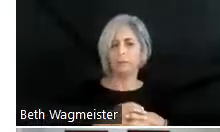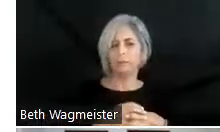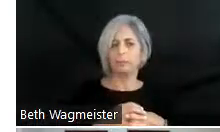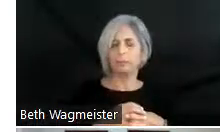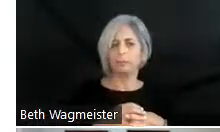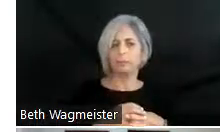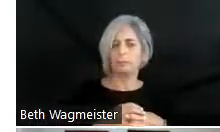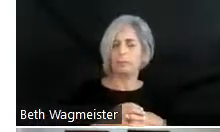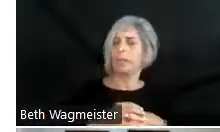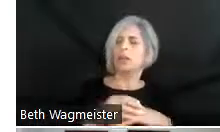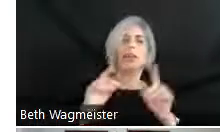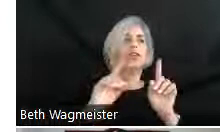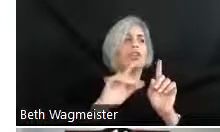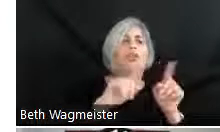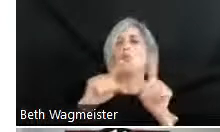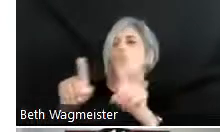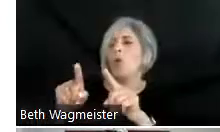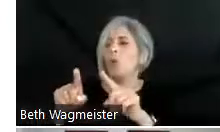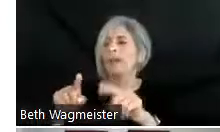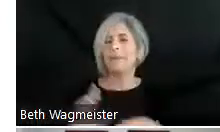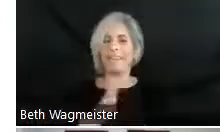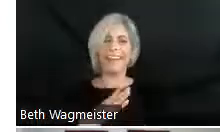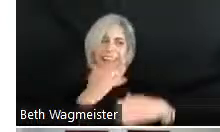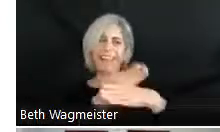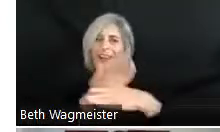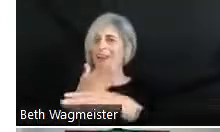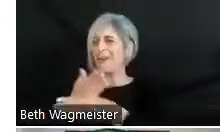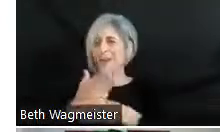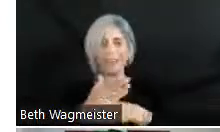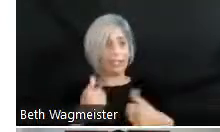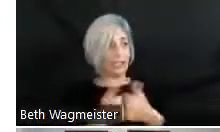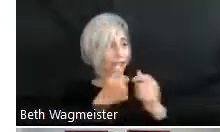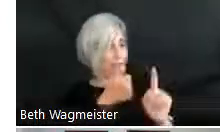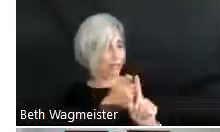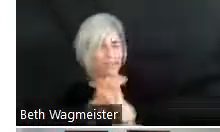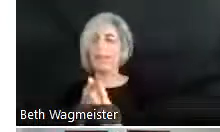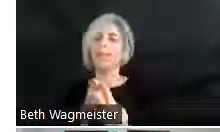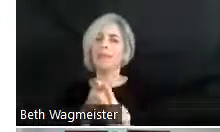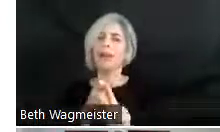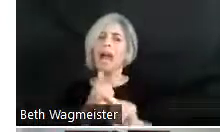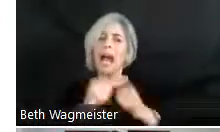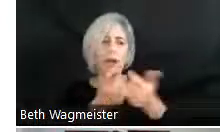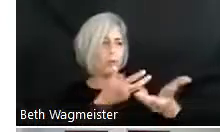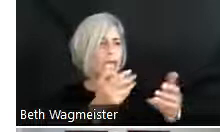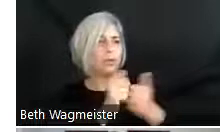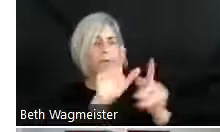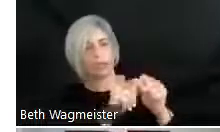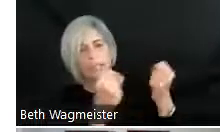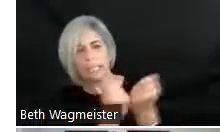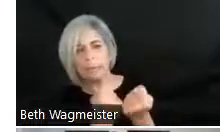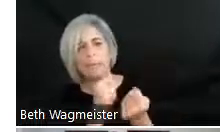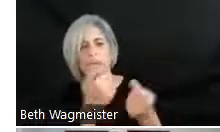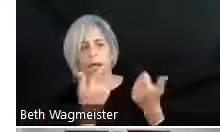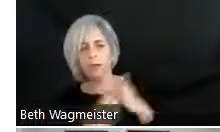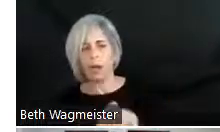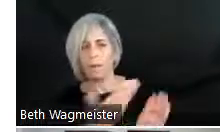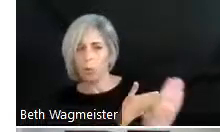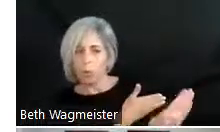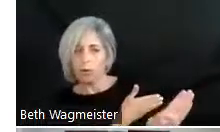Be everywhere and be politely annoying. Challenge yourself to try three different ways of engaging with your team in ways you haven't tried before over the next few weeks